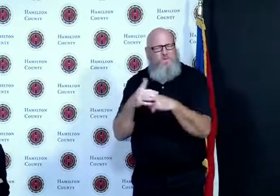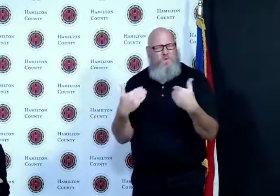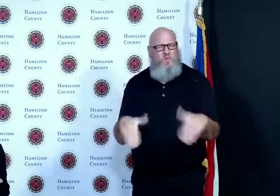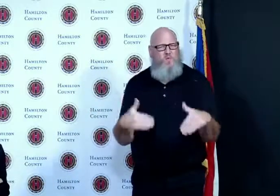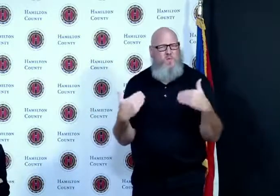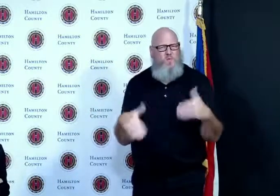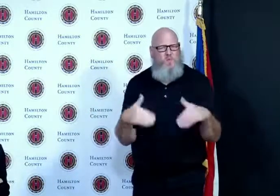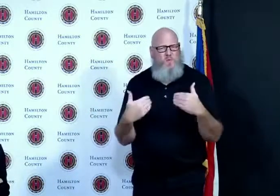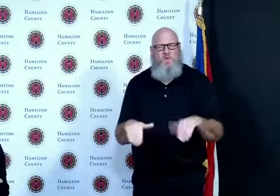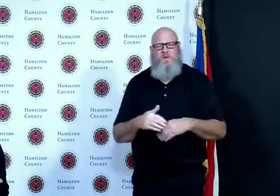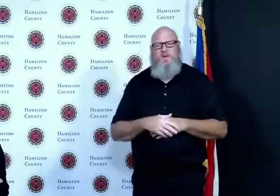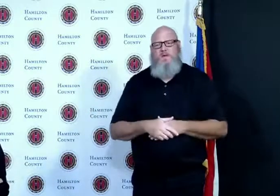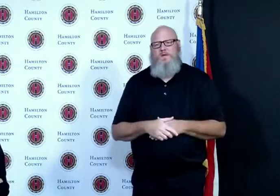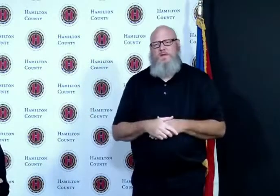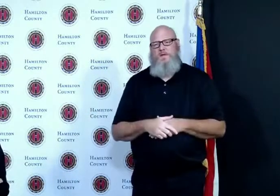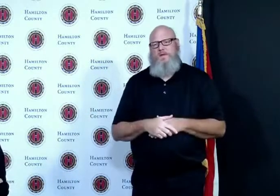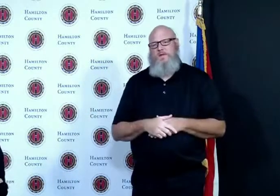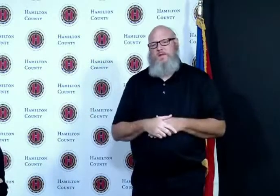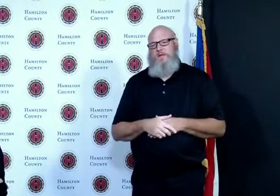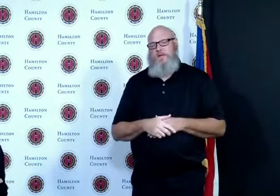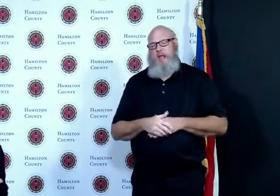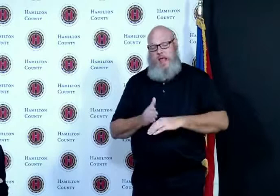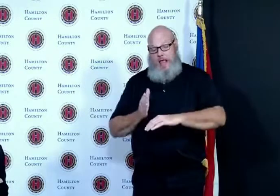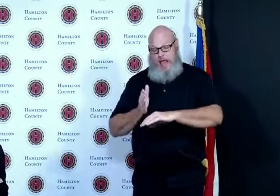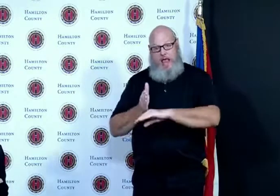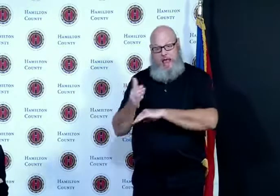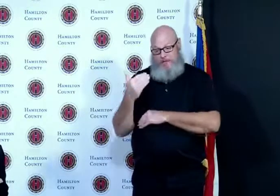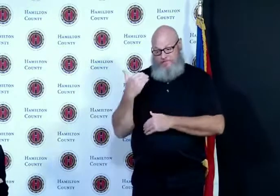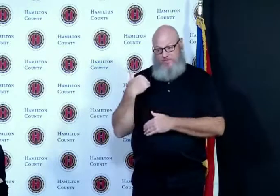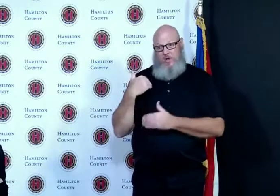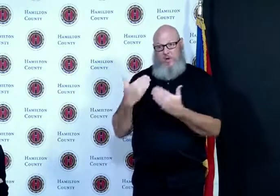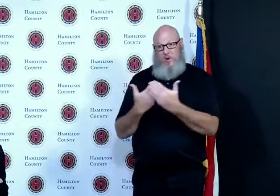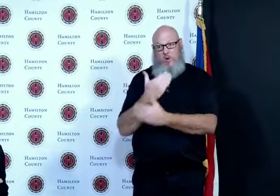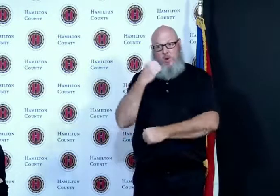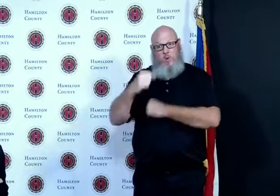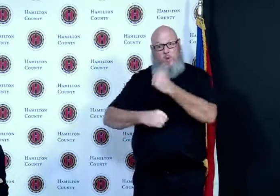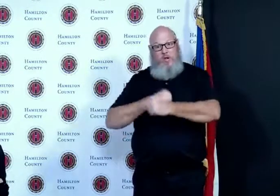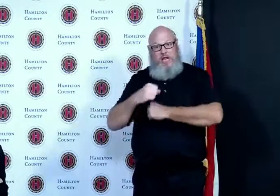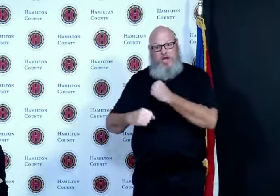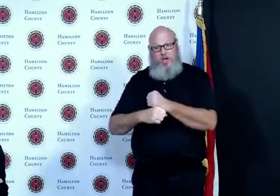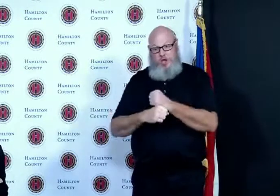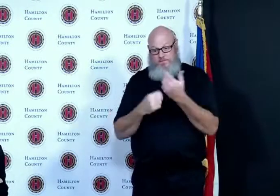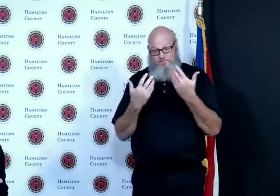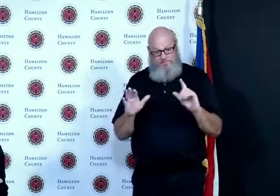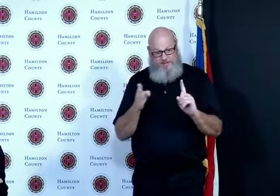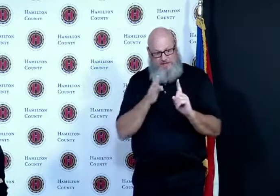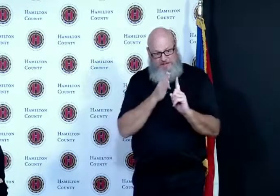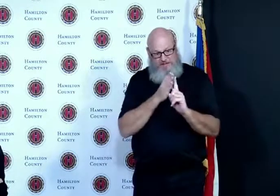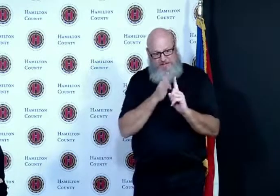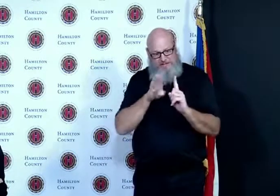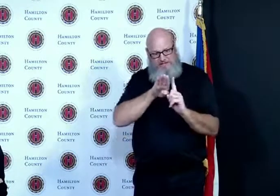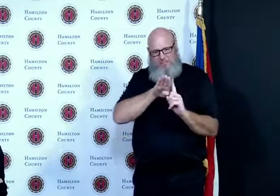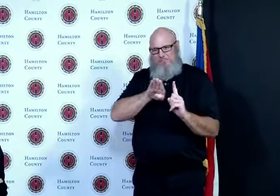after the holidays we appear to be coming down a little bit from that spike but we did see a spike